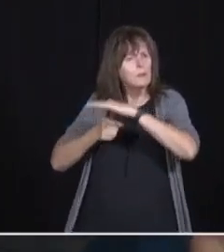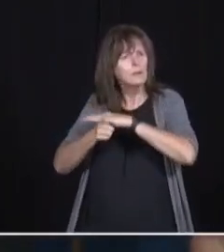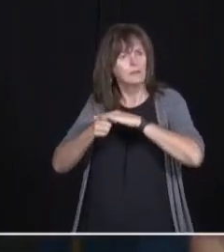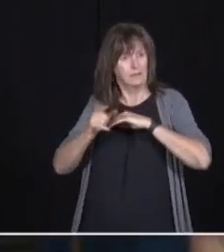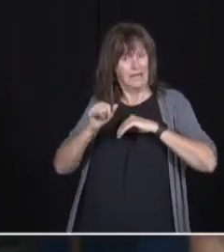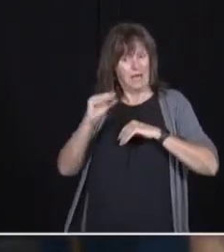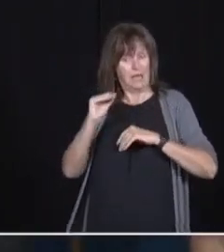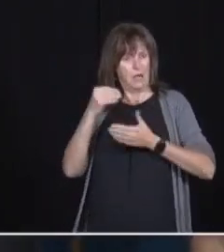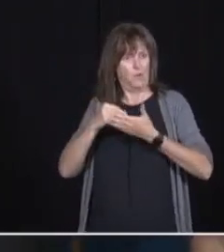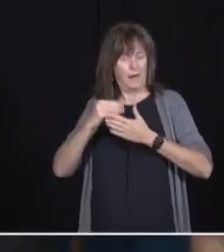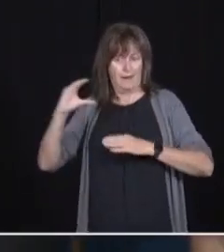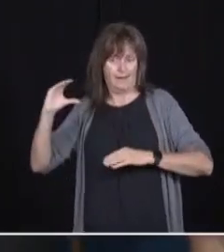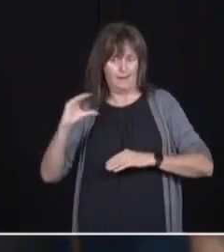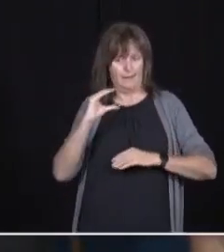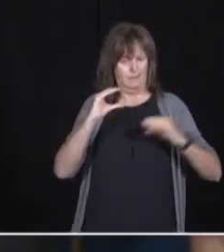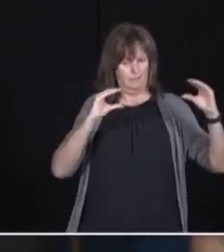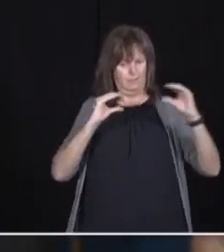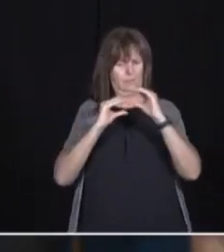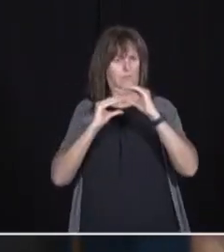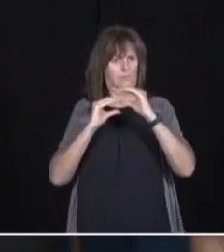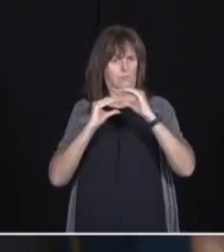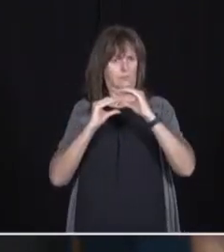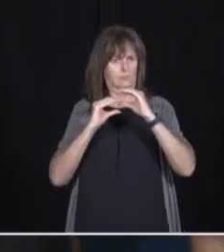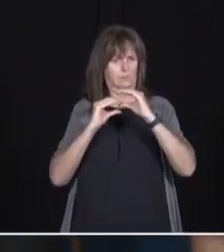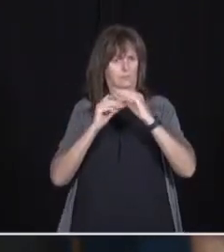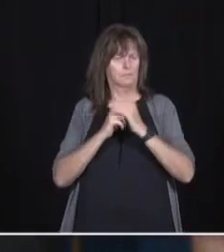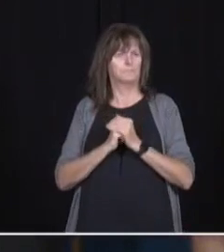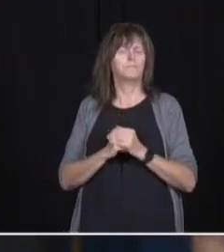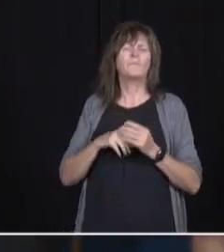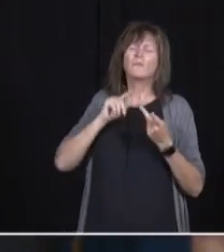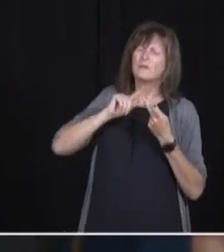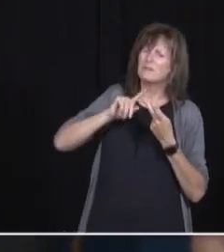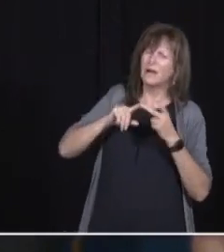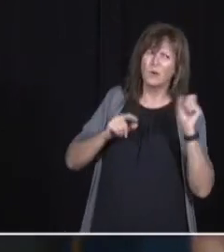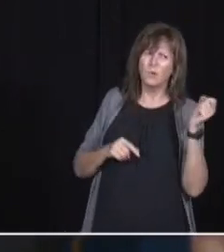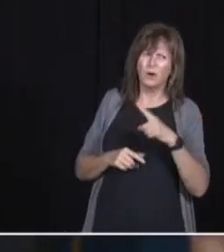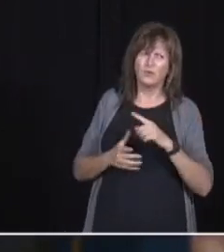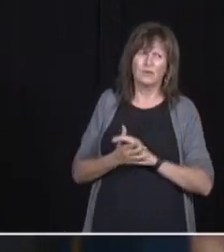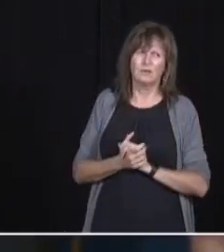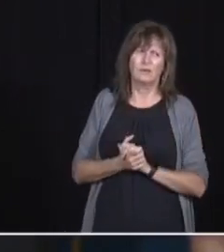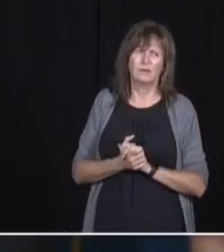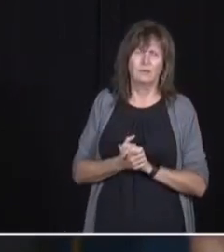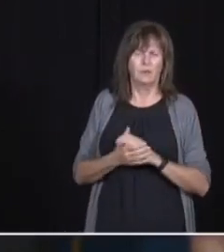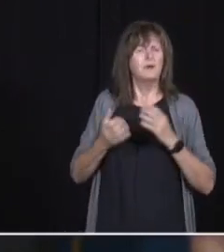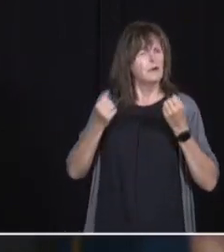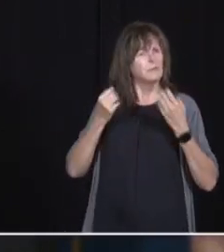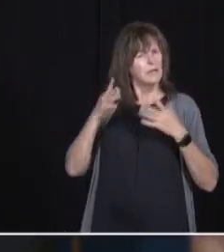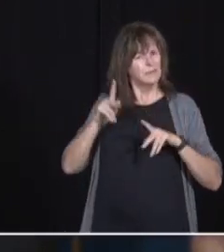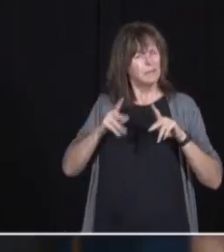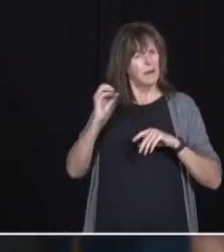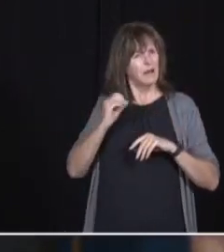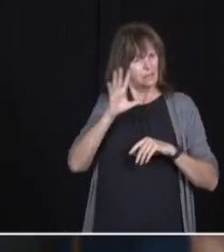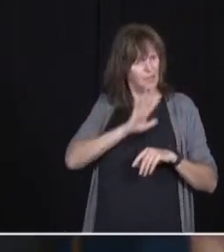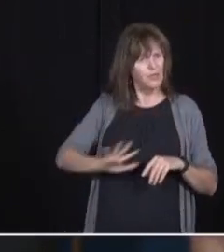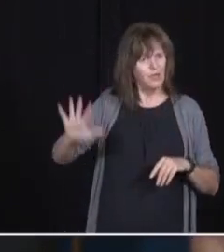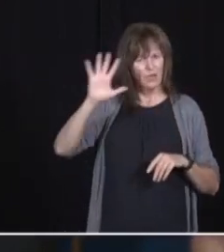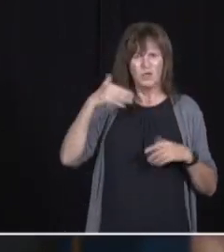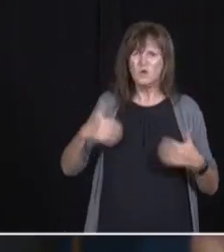Thank you. And premier, just going off of Christina's question as well.